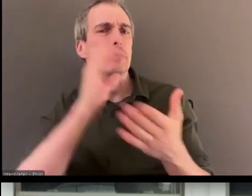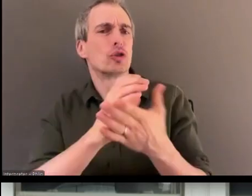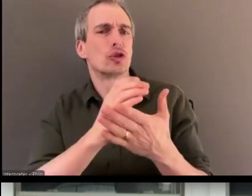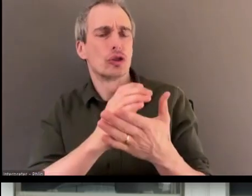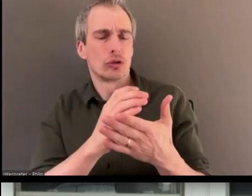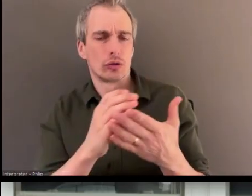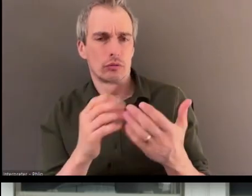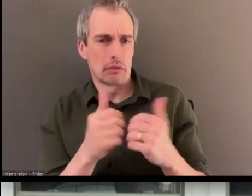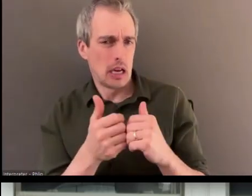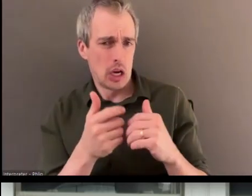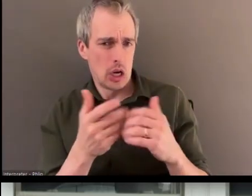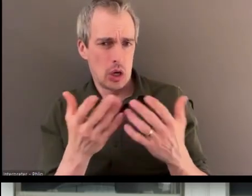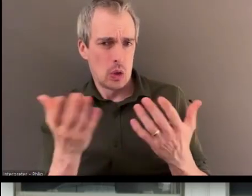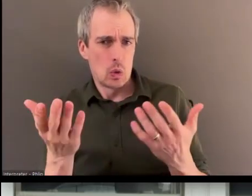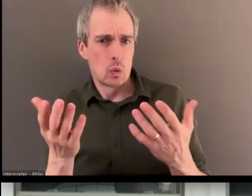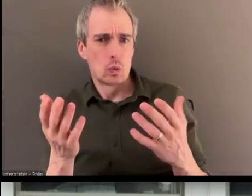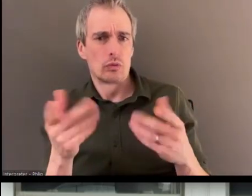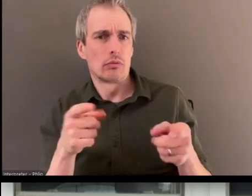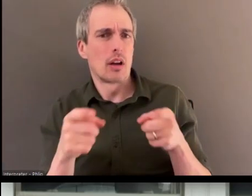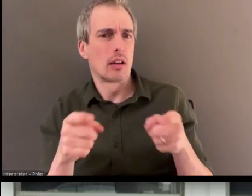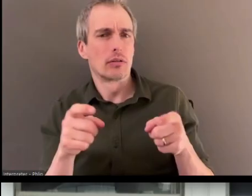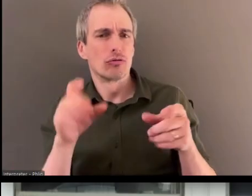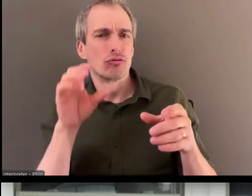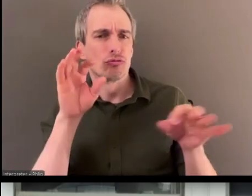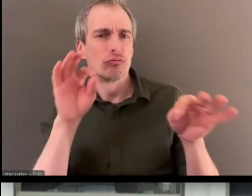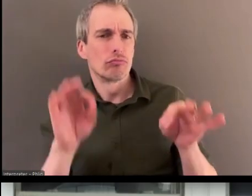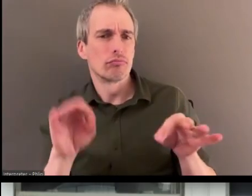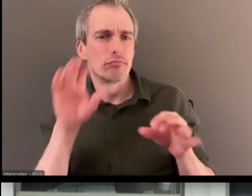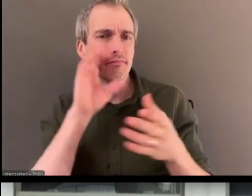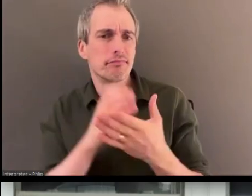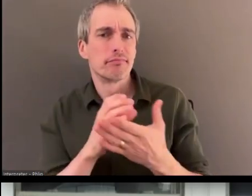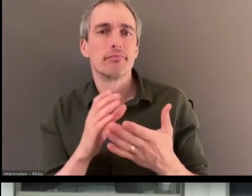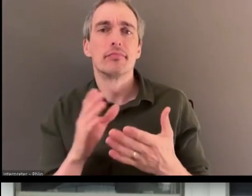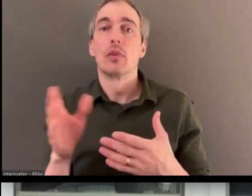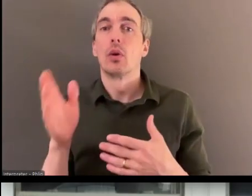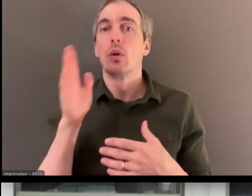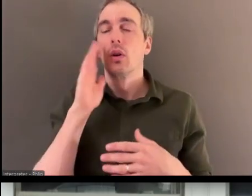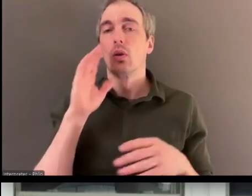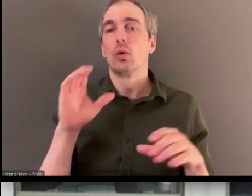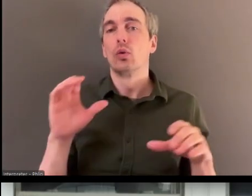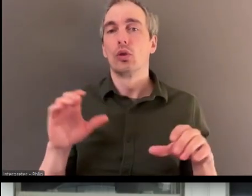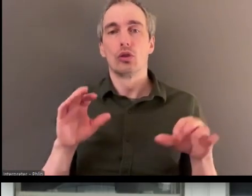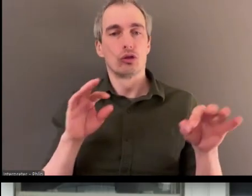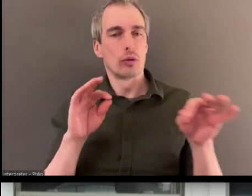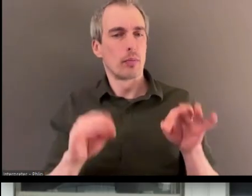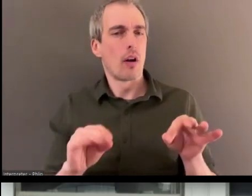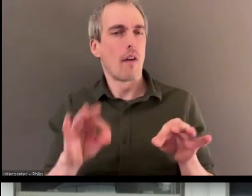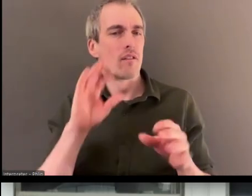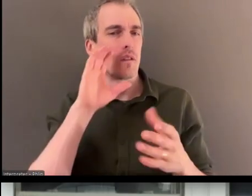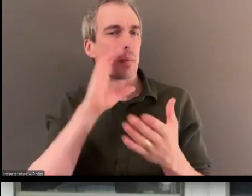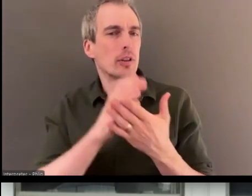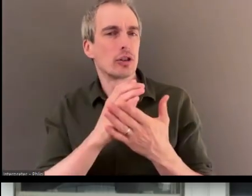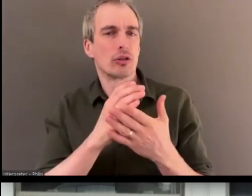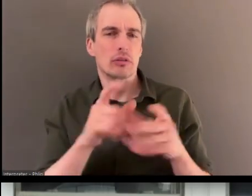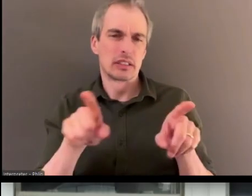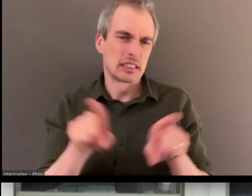So it does images... descriptions of images in the same way that it's using tools for editing the document.